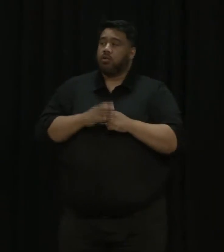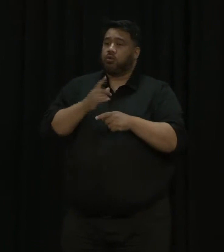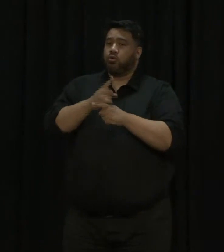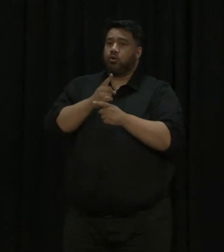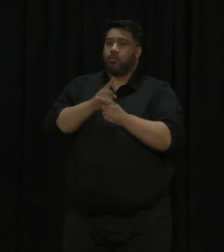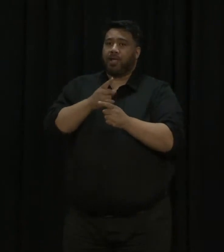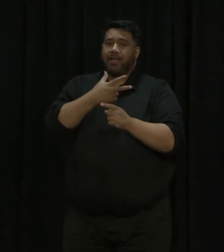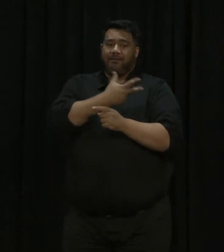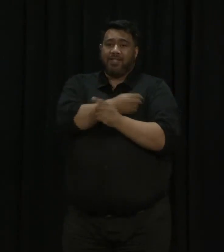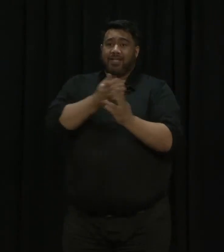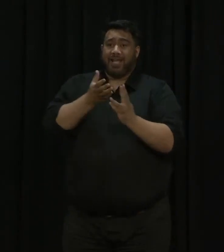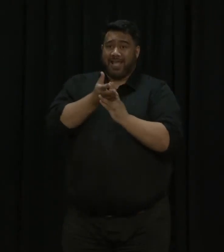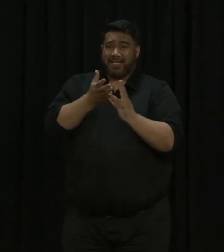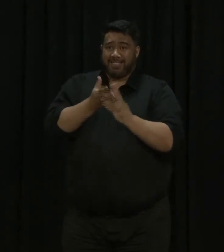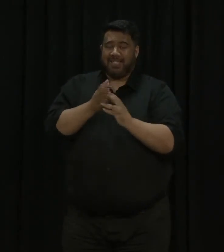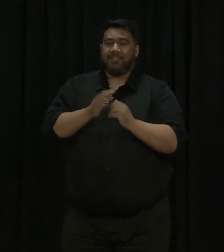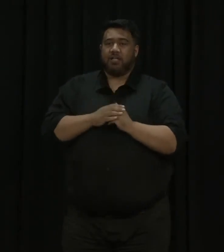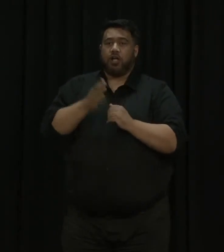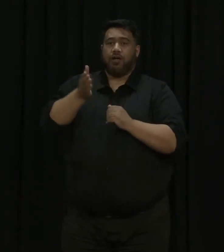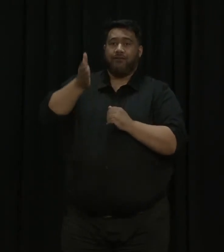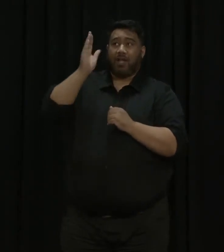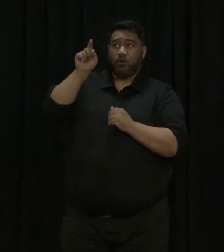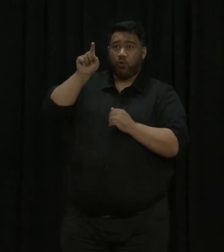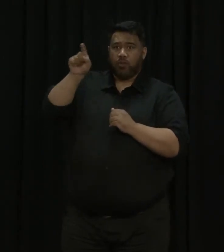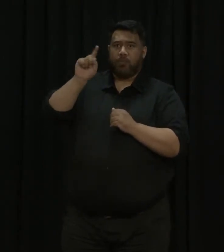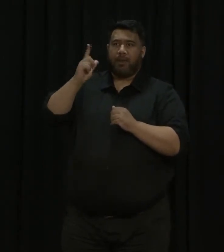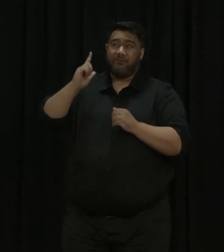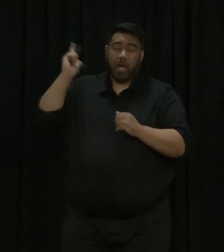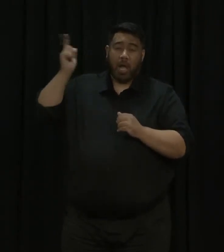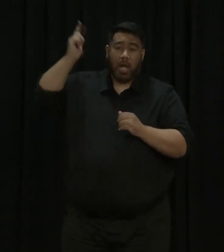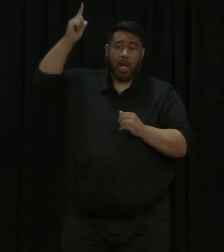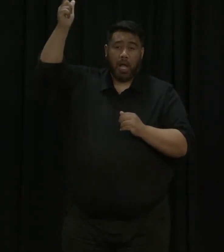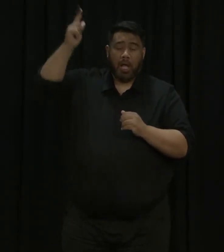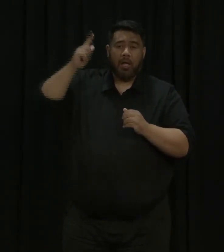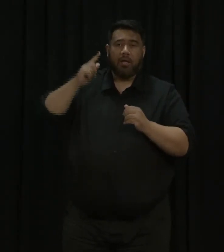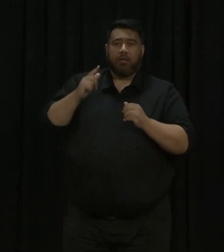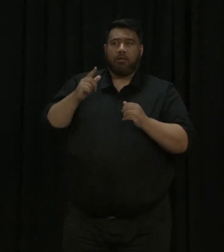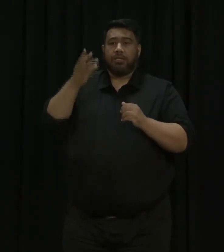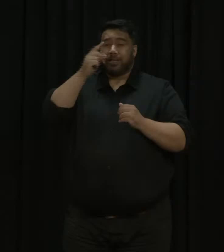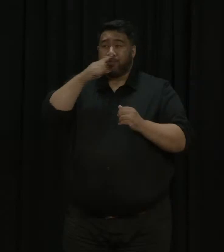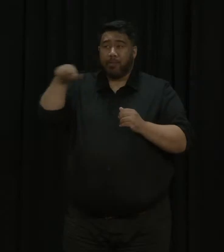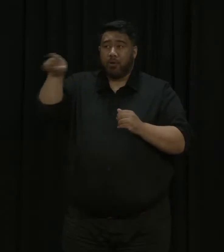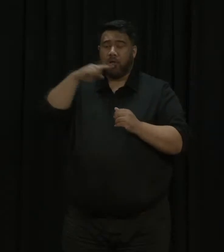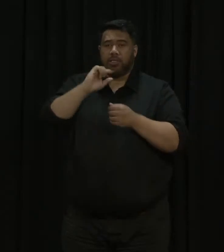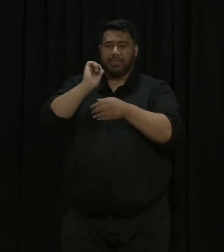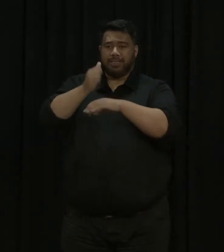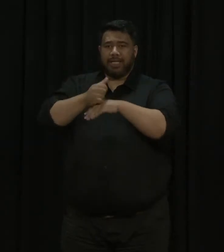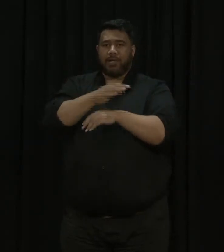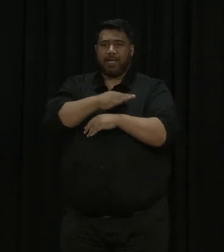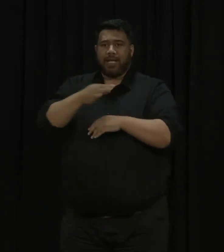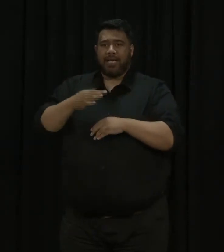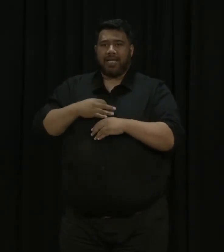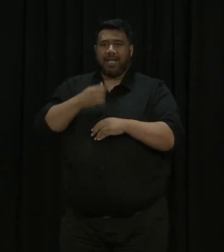We will start to wrap up